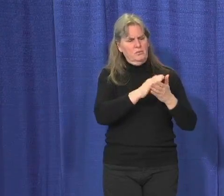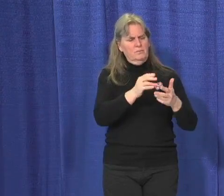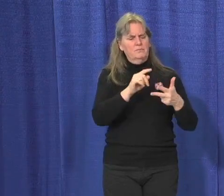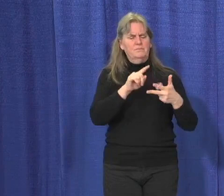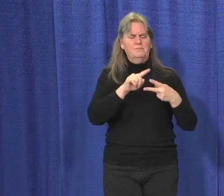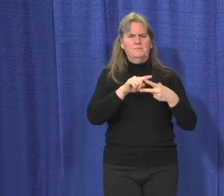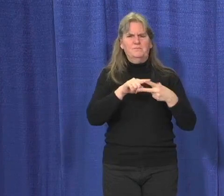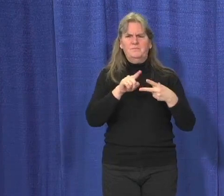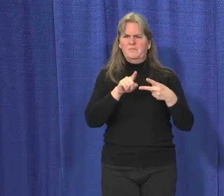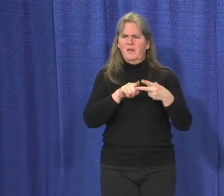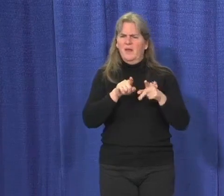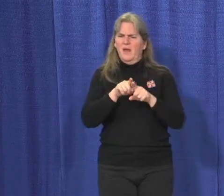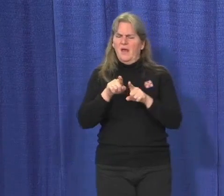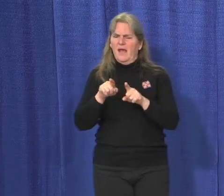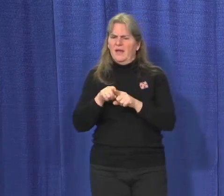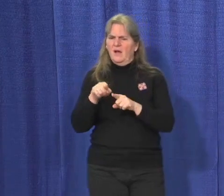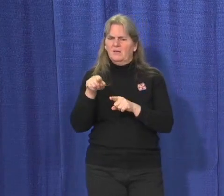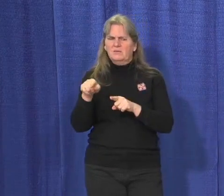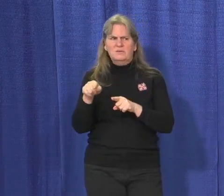concern about the variants in